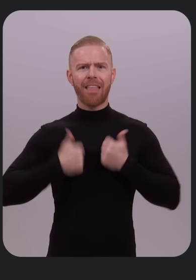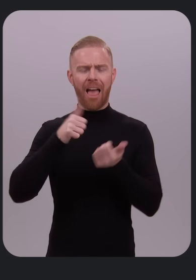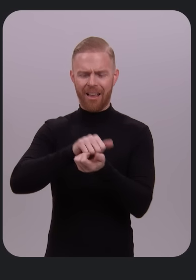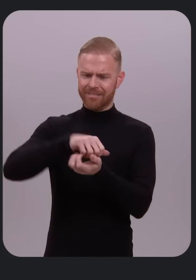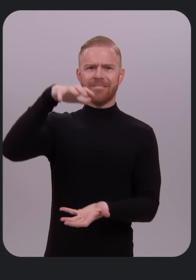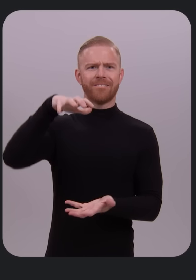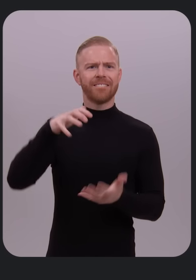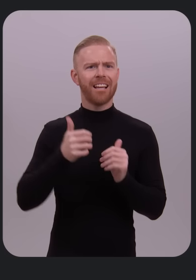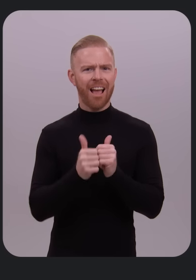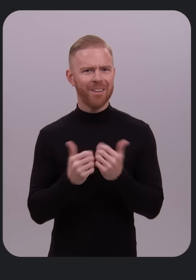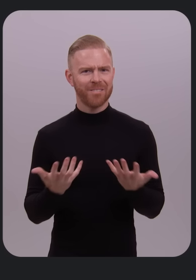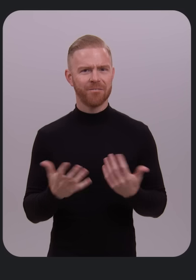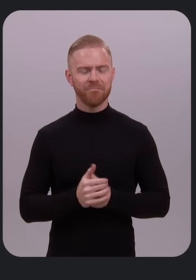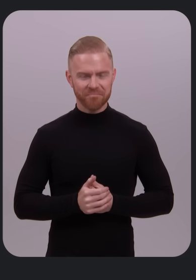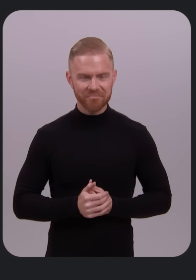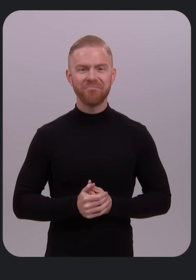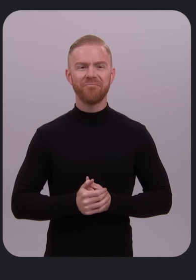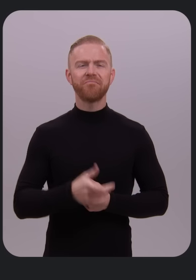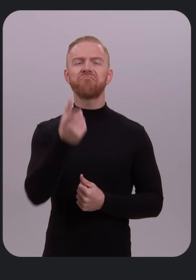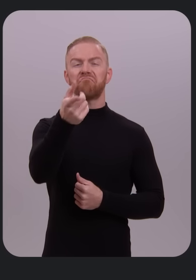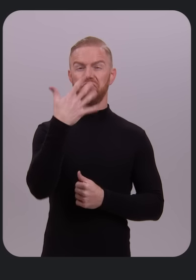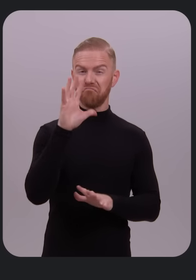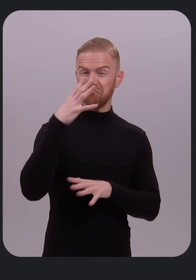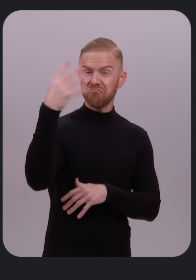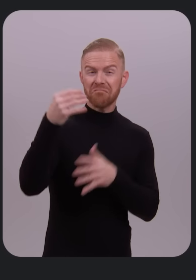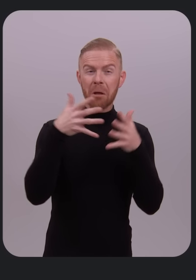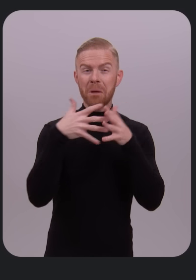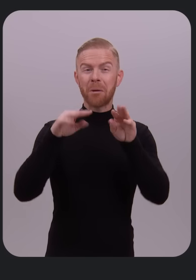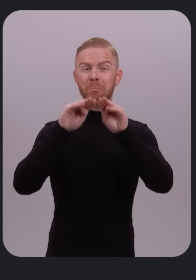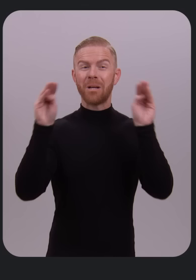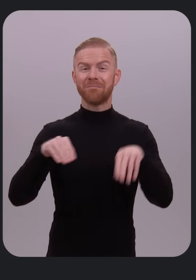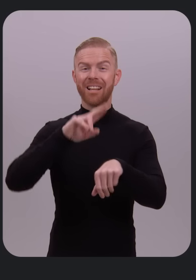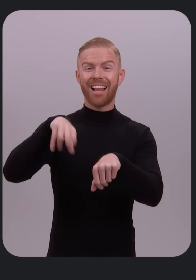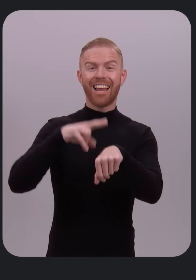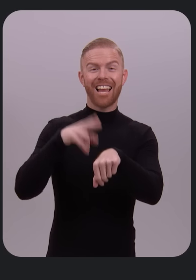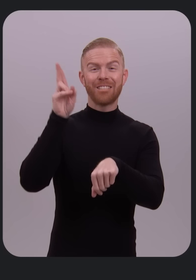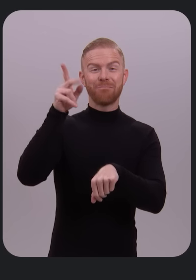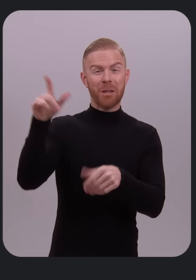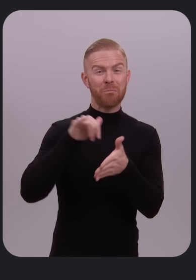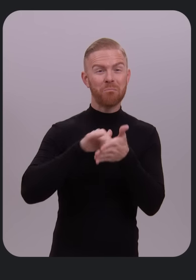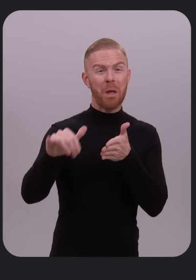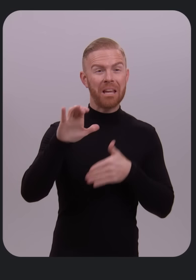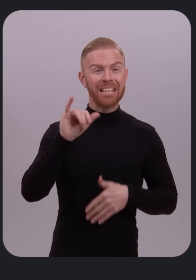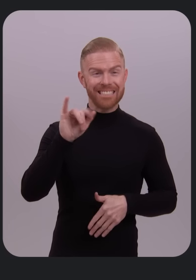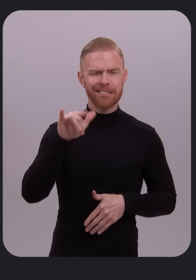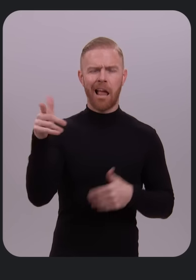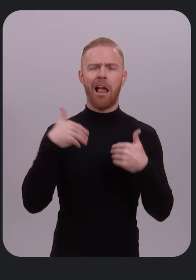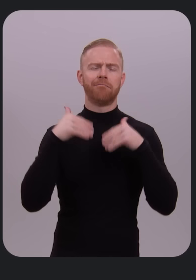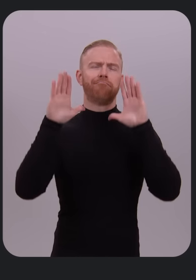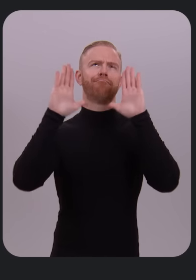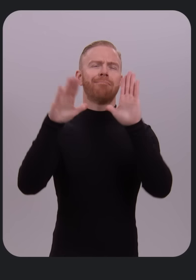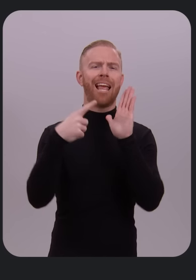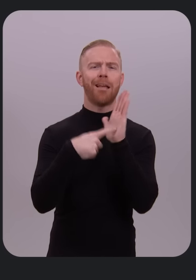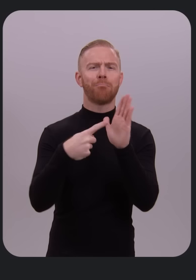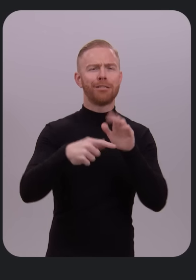So if you've ever been to the American Museum of Natural History in New York City, it has a set of amazing exhibits.